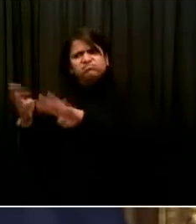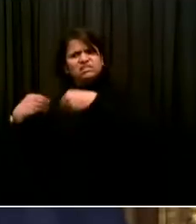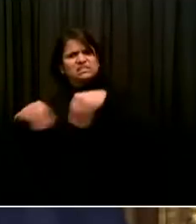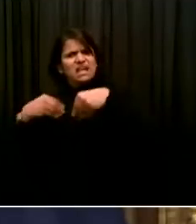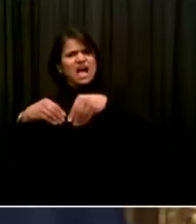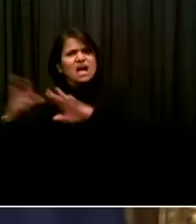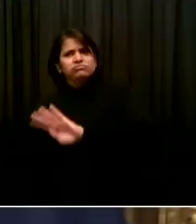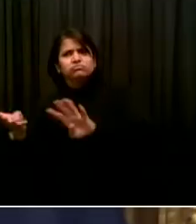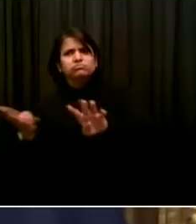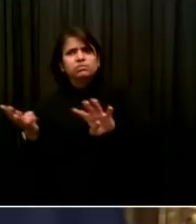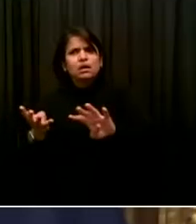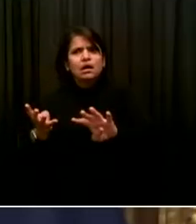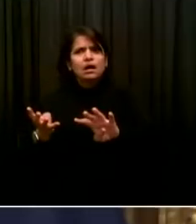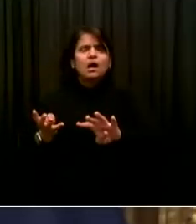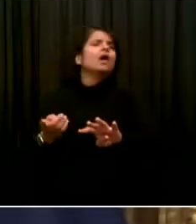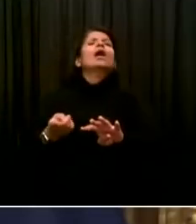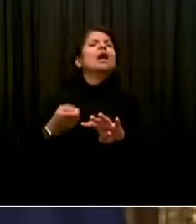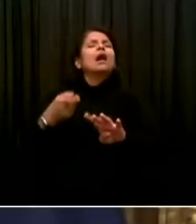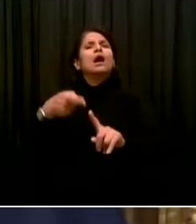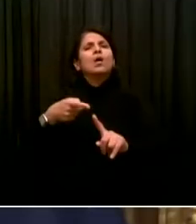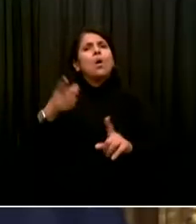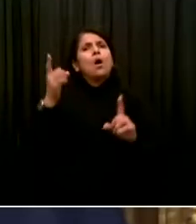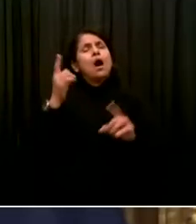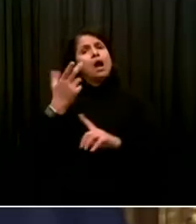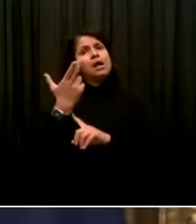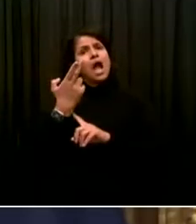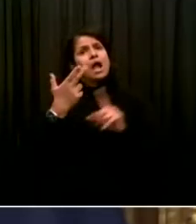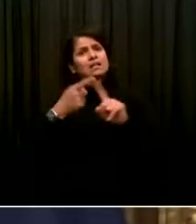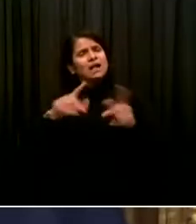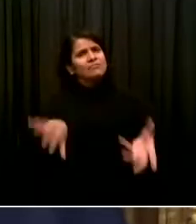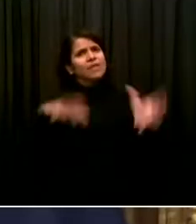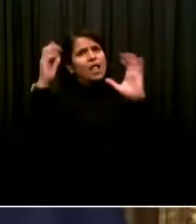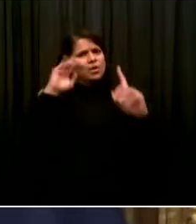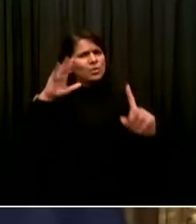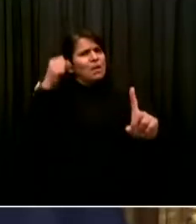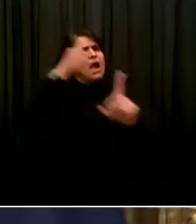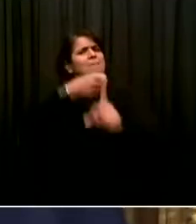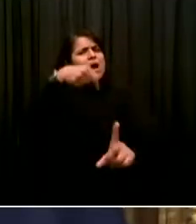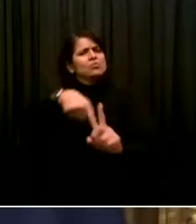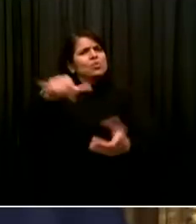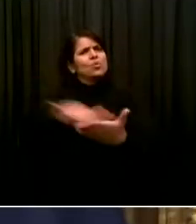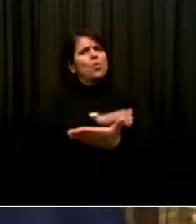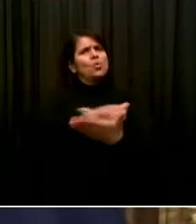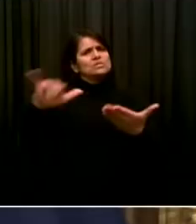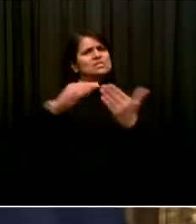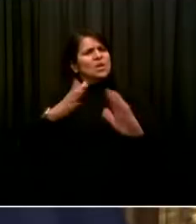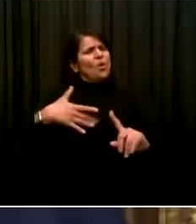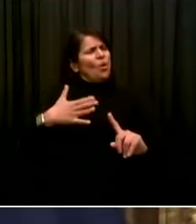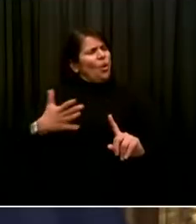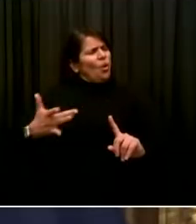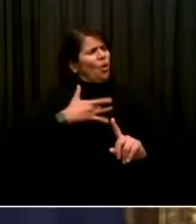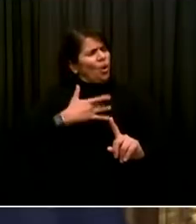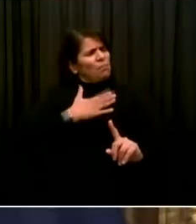IN. THE IRON PIPELINE KEES P THEM COME WILLING. THE GUN VIOLENCE CRISIS HIT NEW